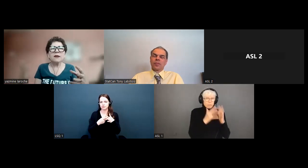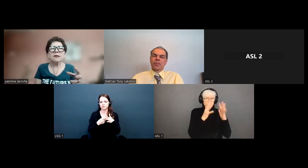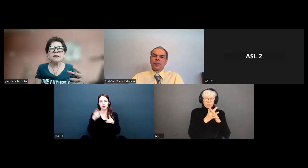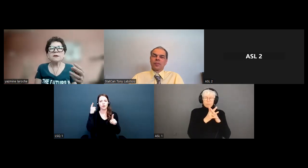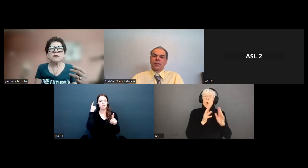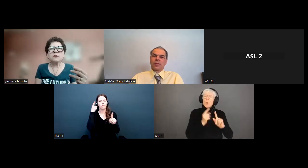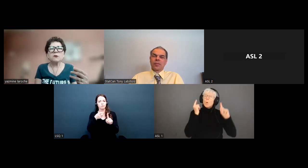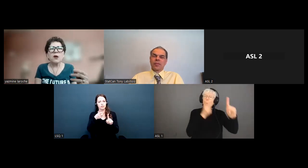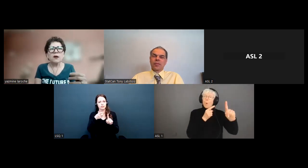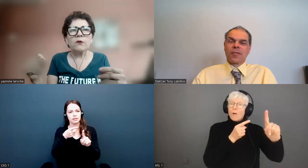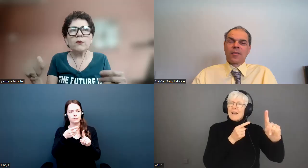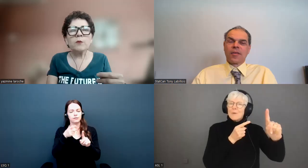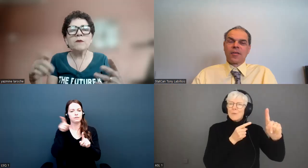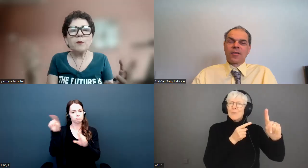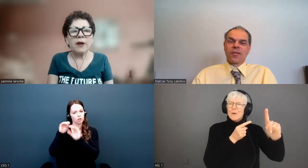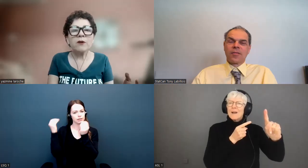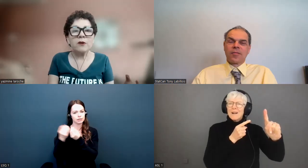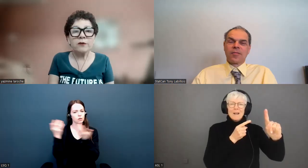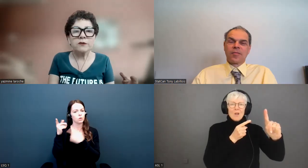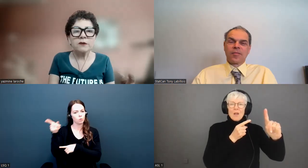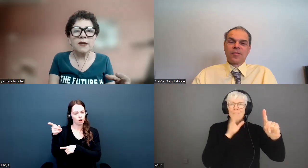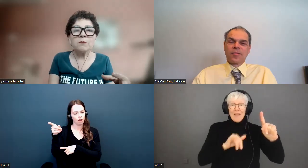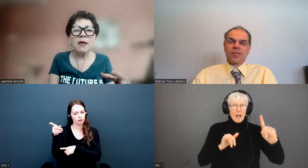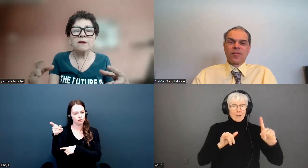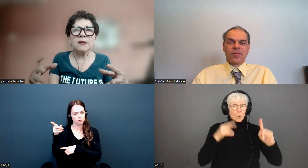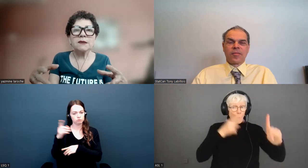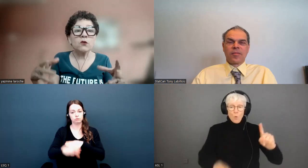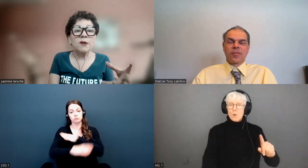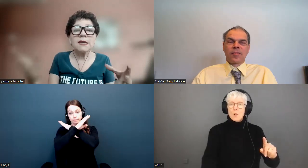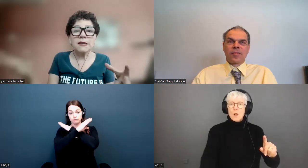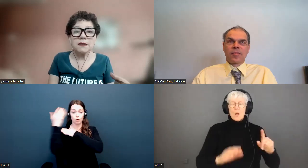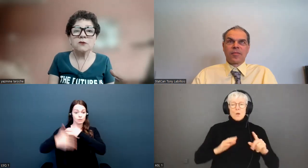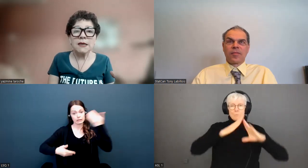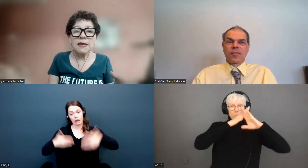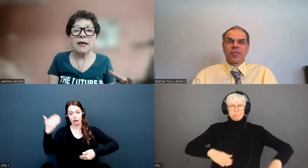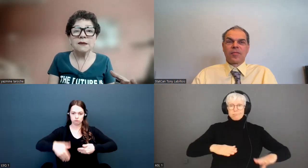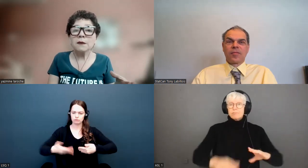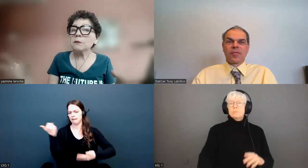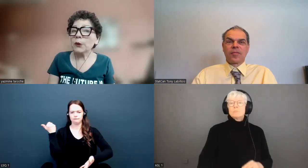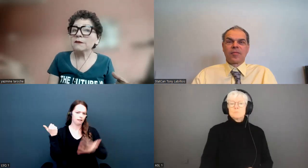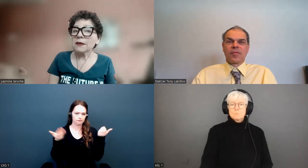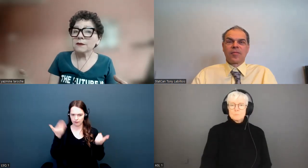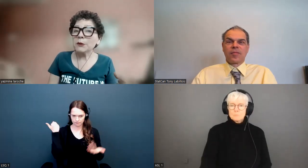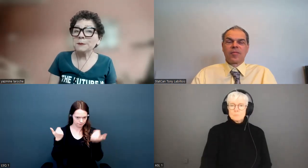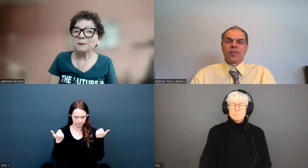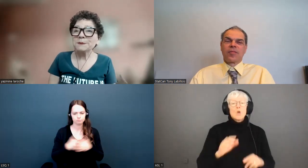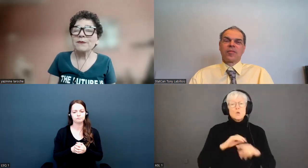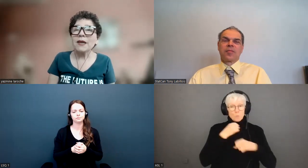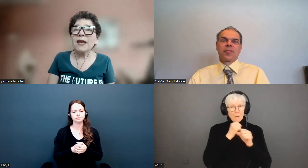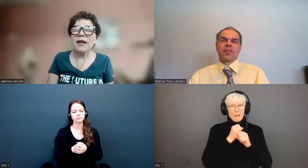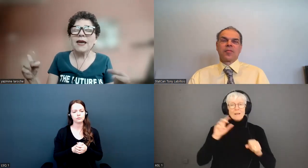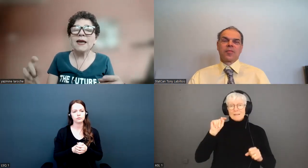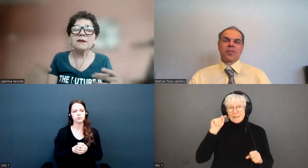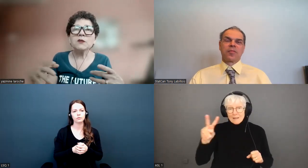is to remove the barriers and make the screen industry in Canada more accessible and to